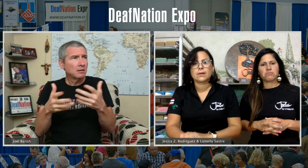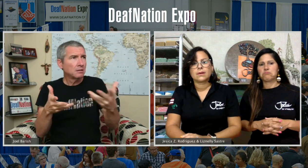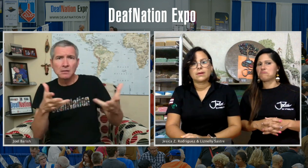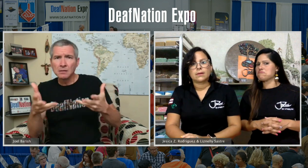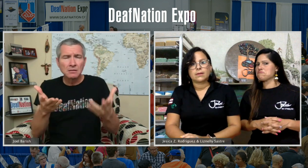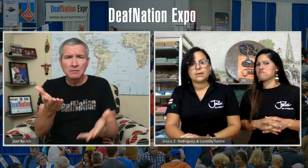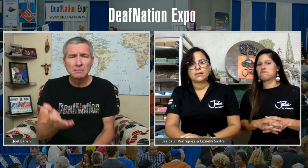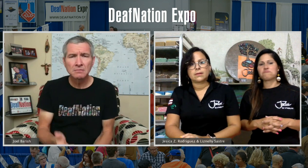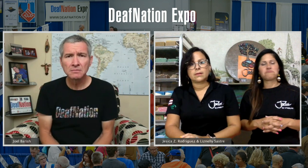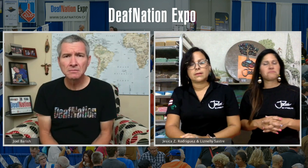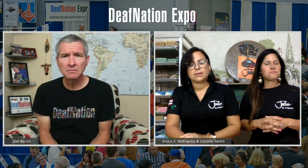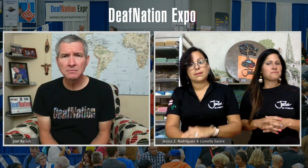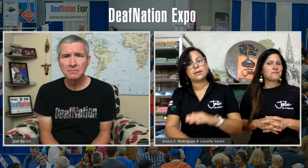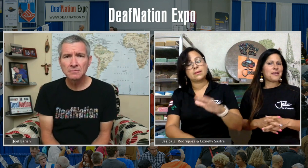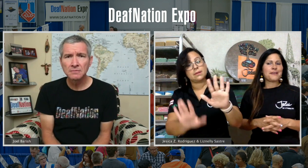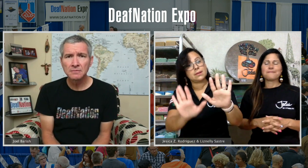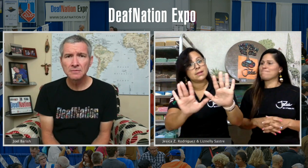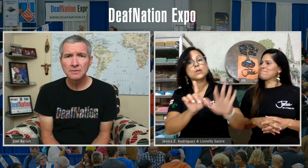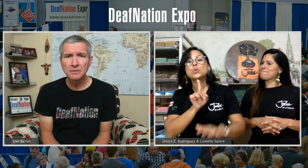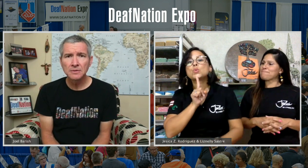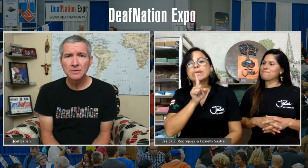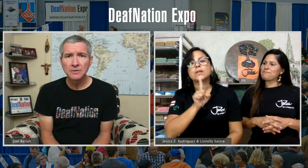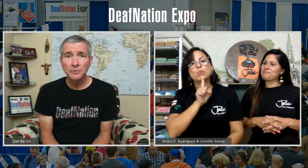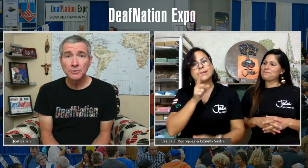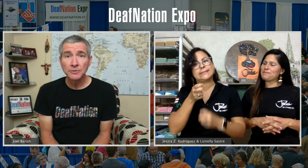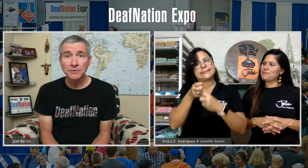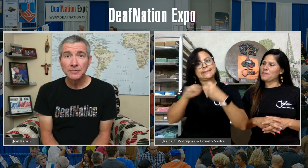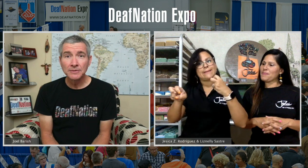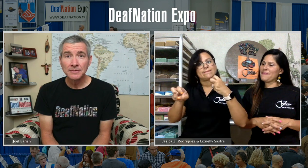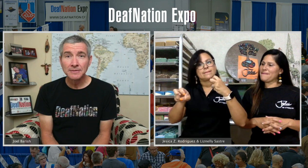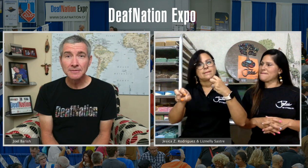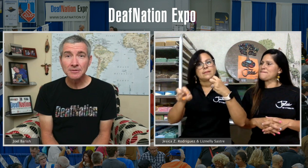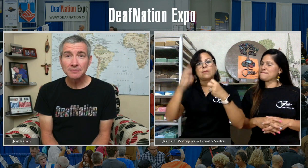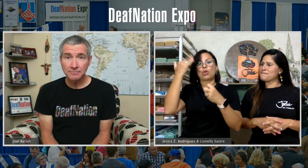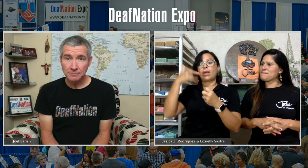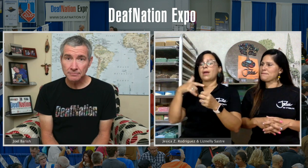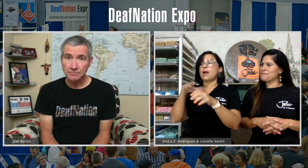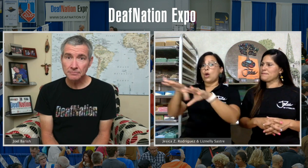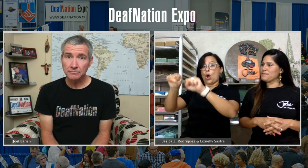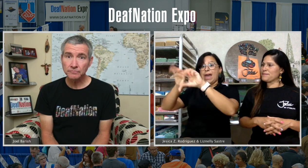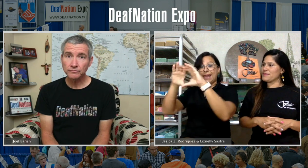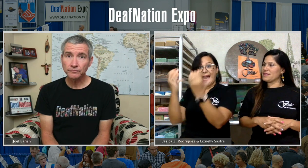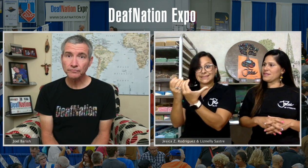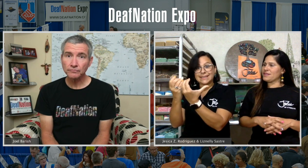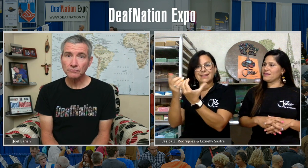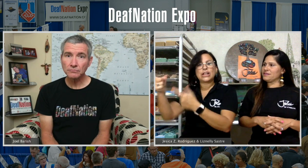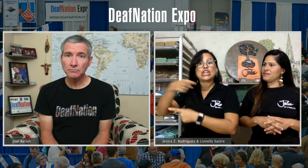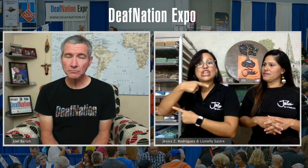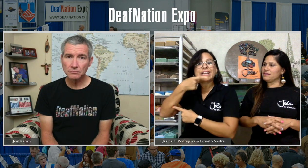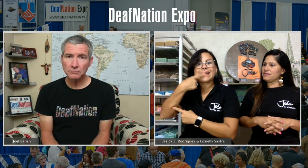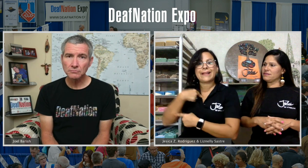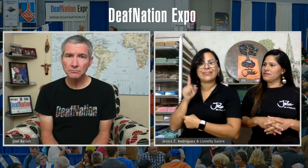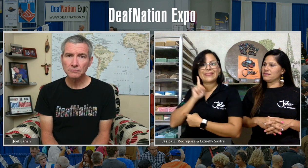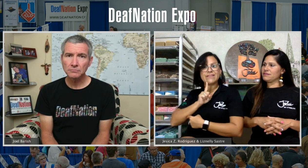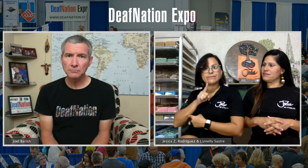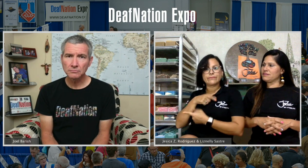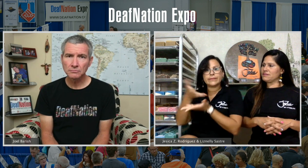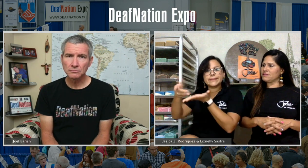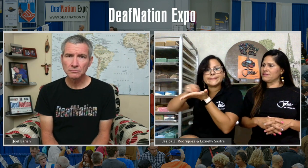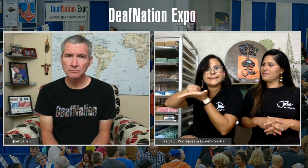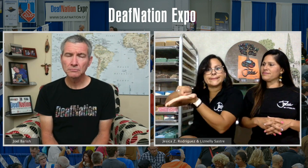How do you do it? It’s really, really tough, because I took classes with a hearing teacher and I’m deaf,